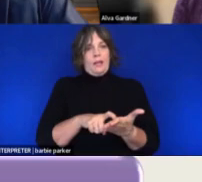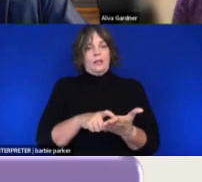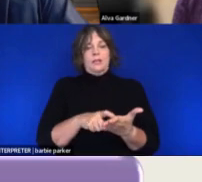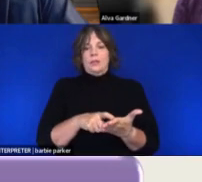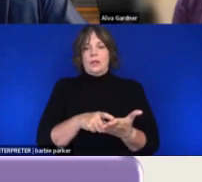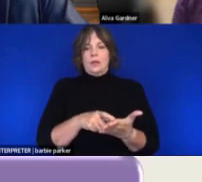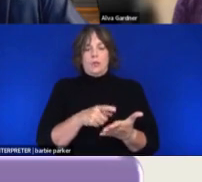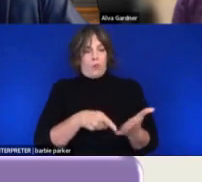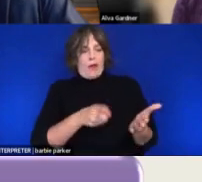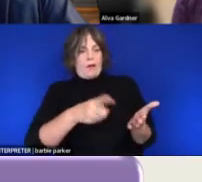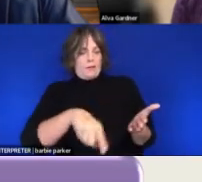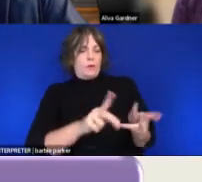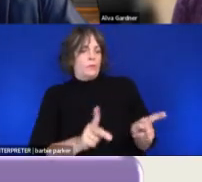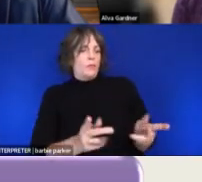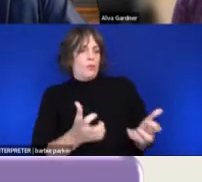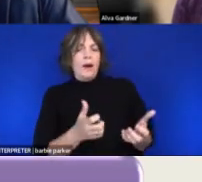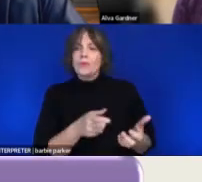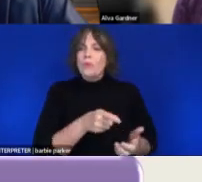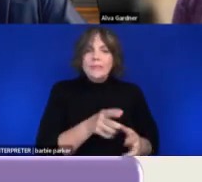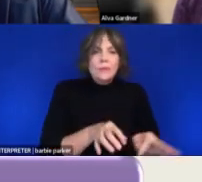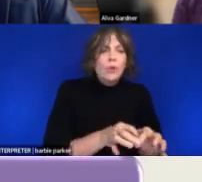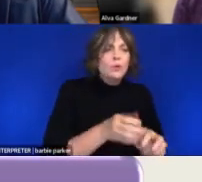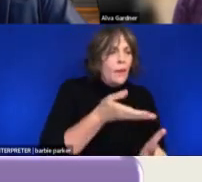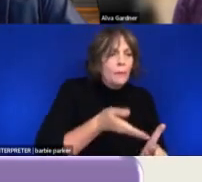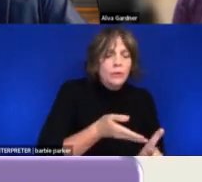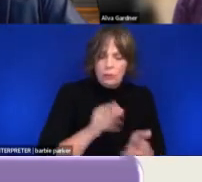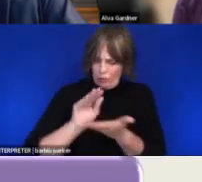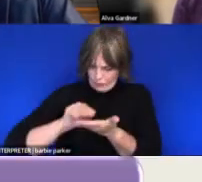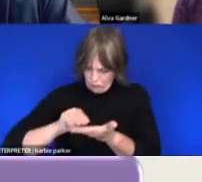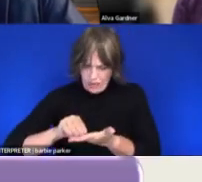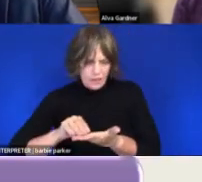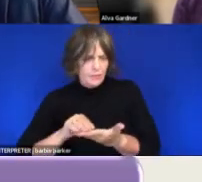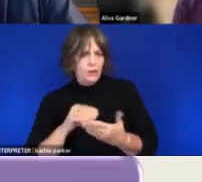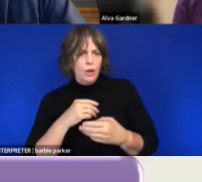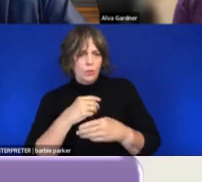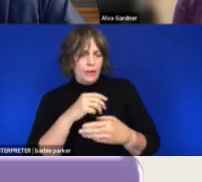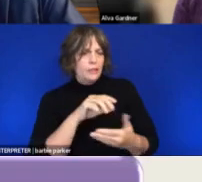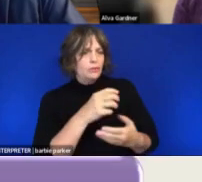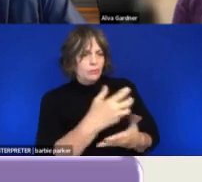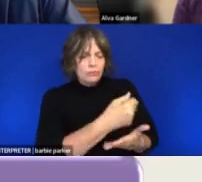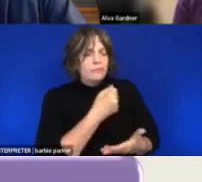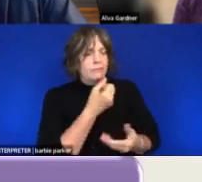to people. We need to be documenting that. We need to be capturing that. Again, those things that make people happy, content, satisfied and